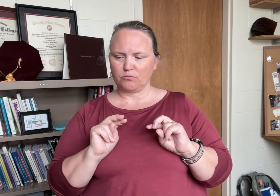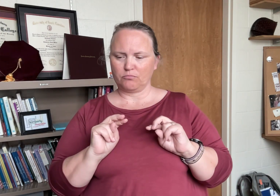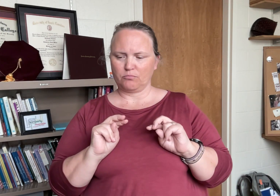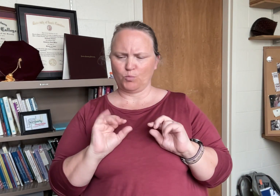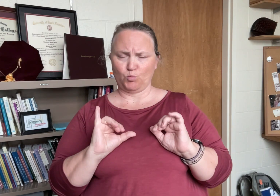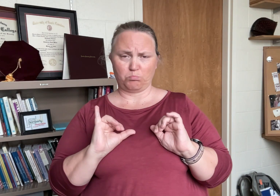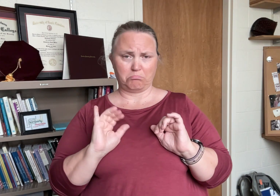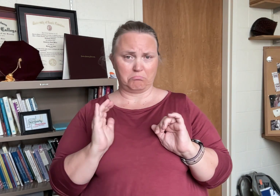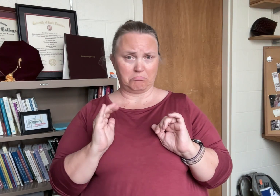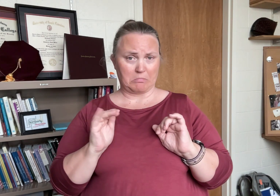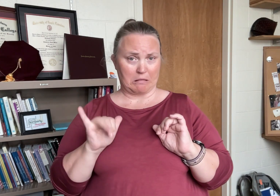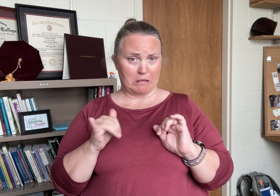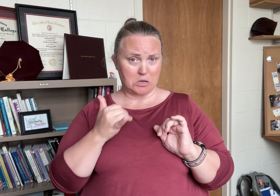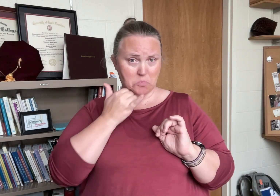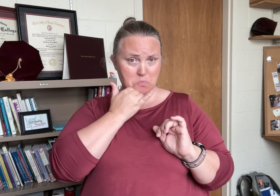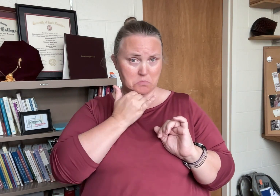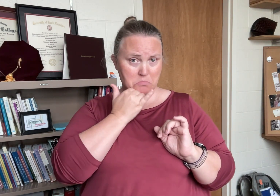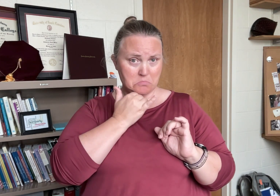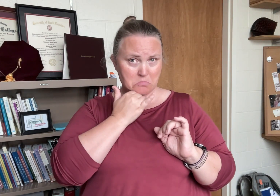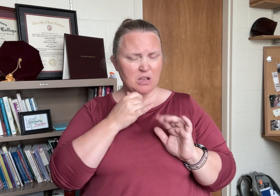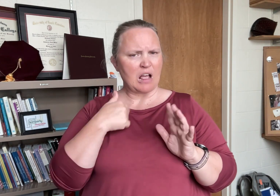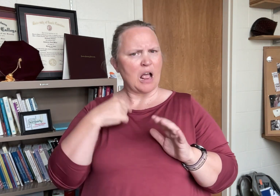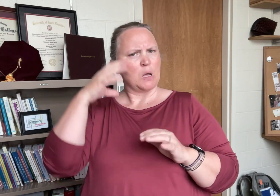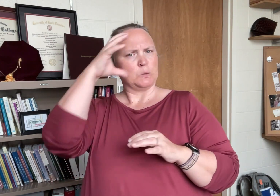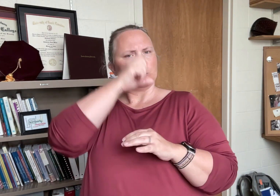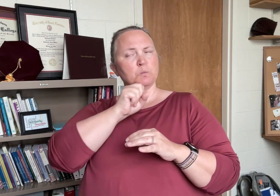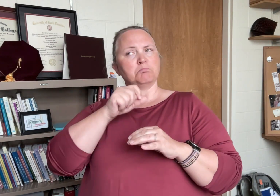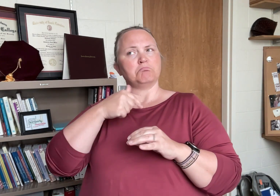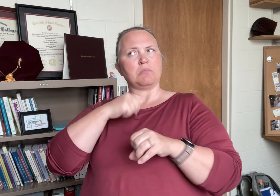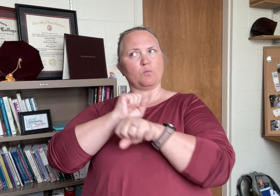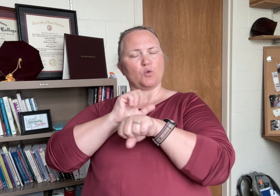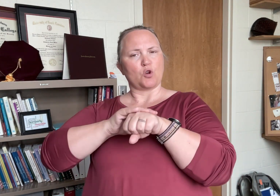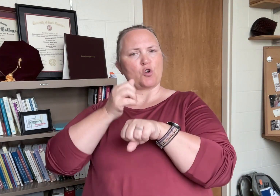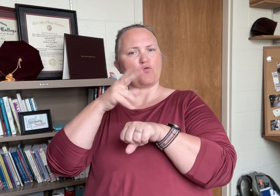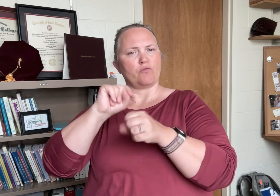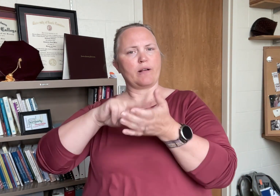And that made me pause, and I wondered, um, was something wrong?